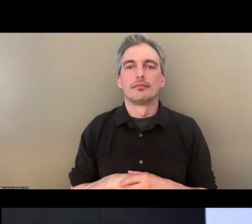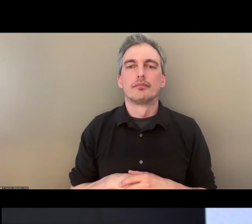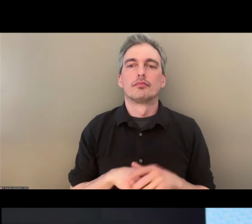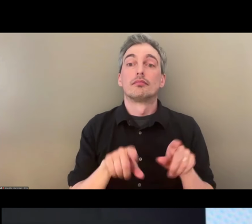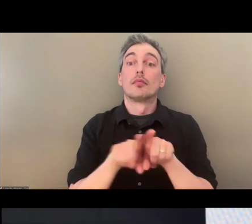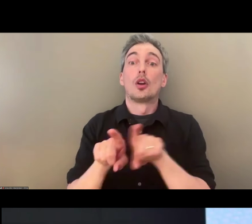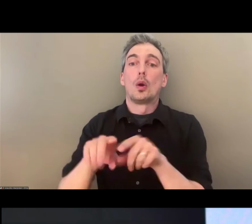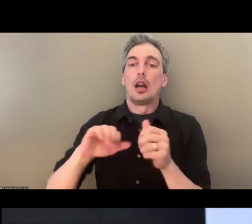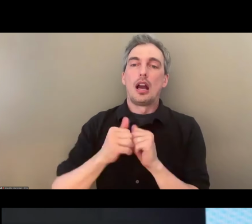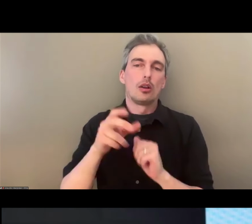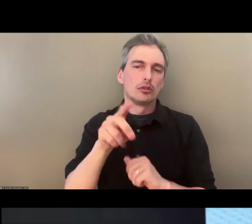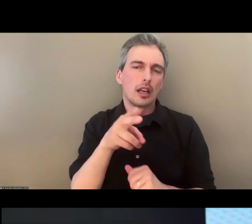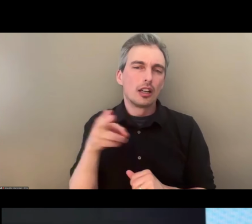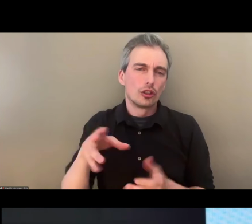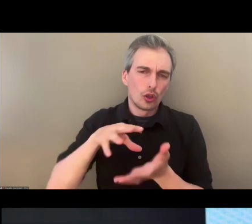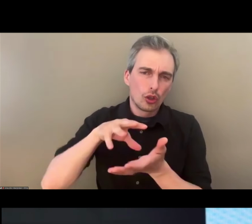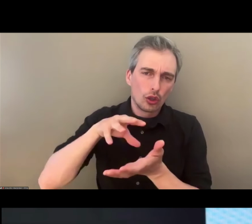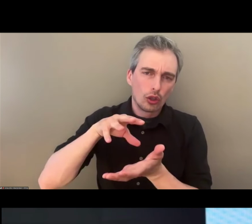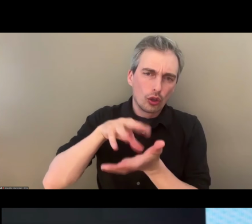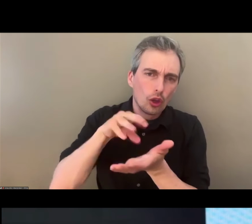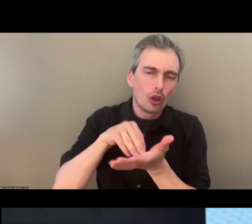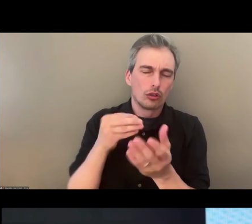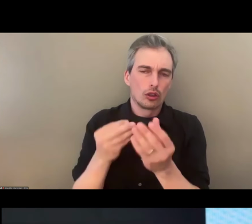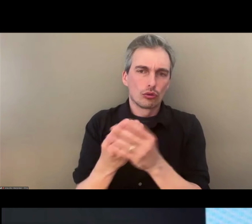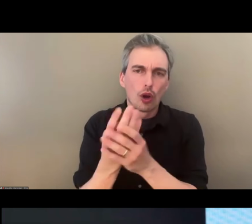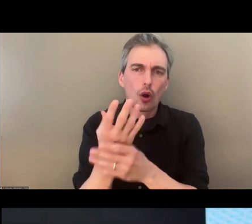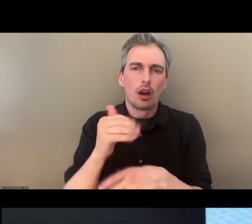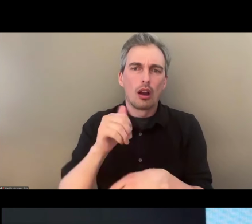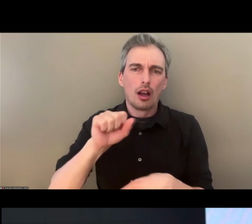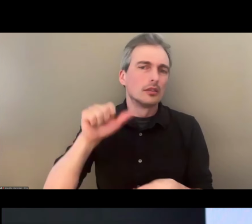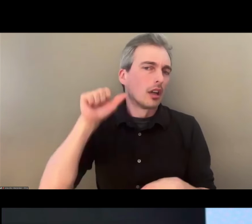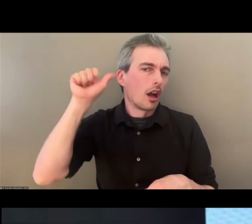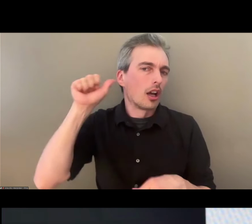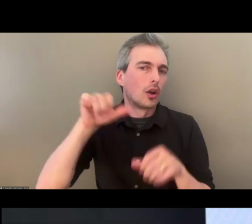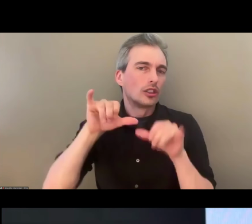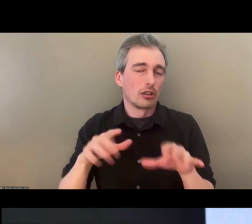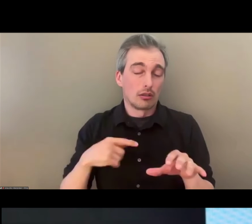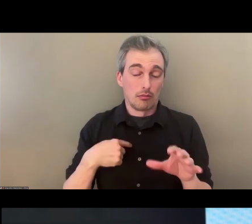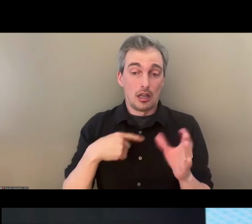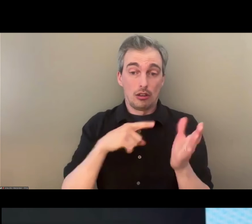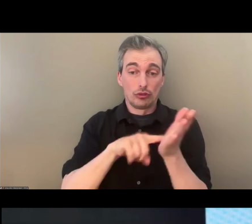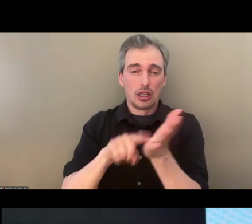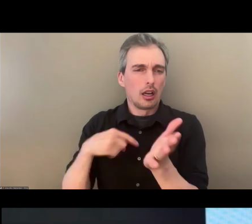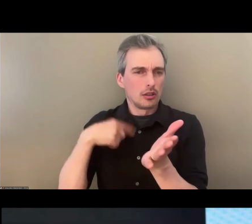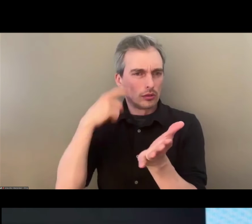Based on the research so far, I did notice a difference between the music and podcast engineers.